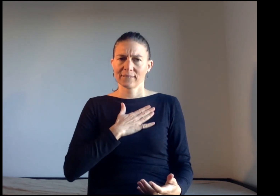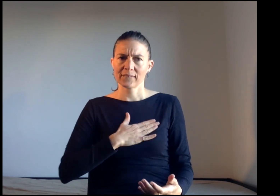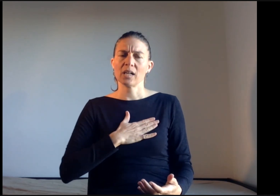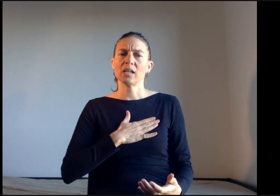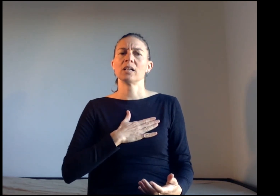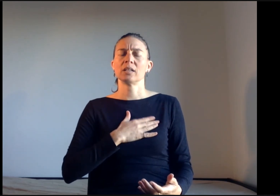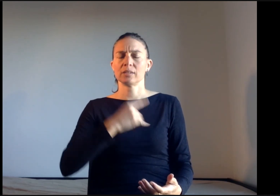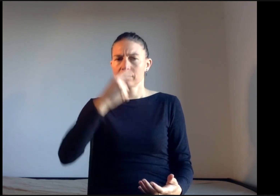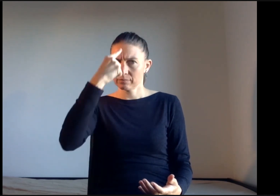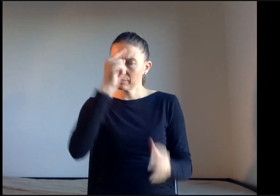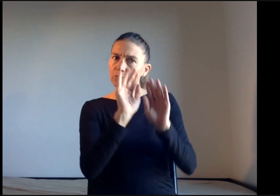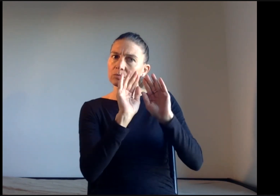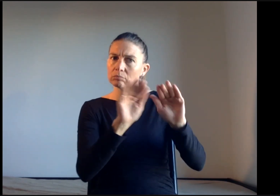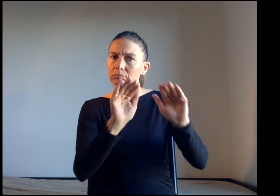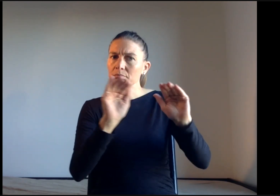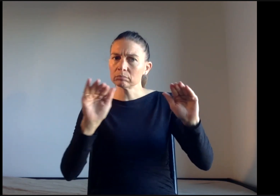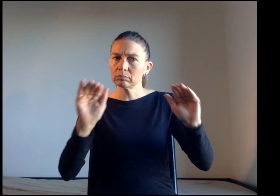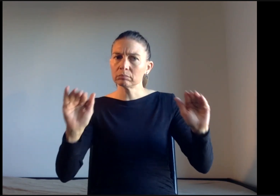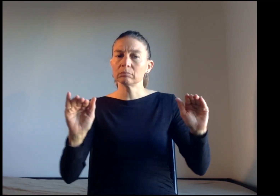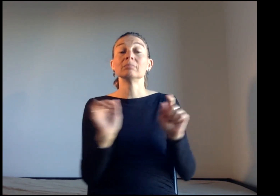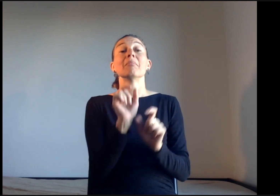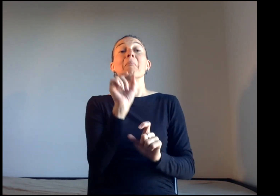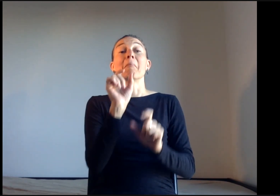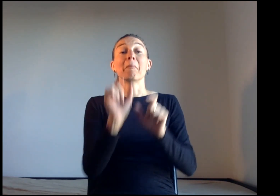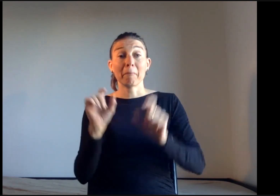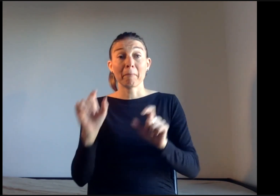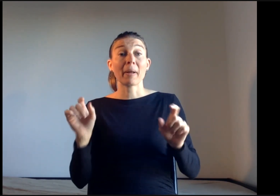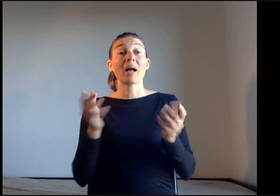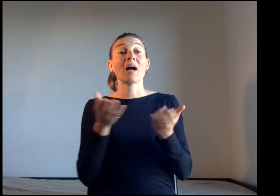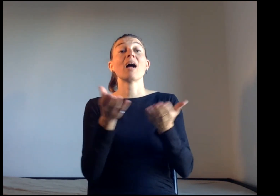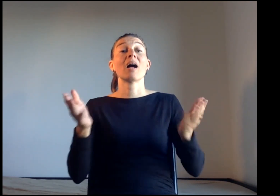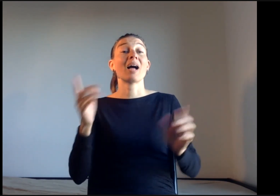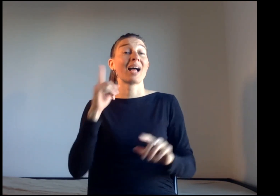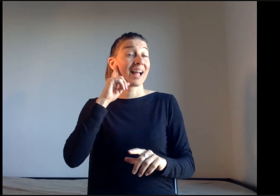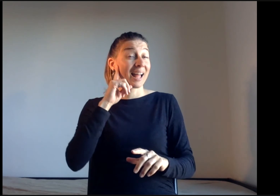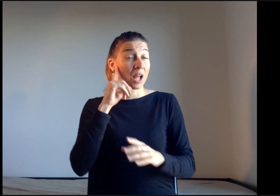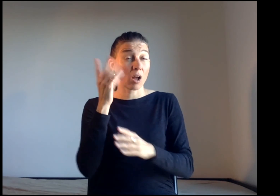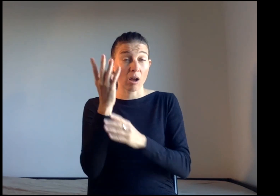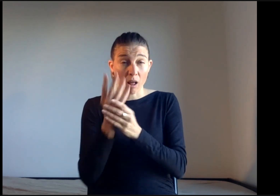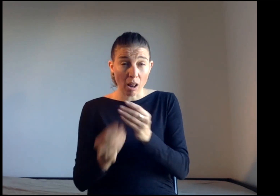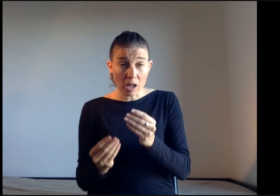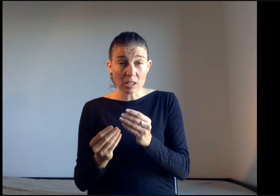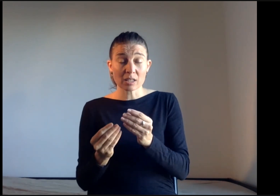that we people with hearing loss, we don't hear very well.